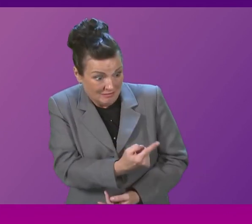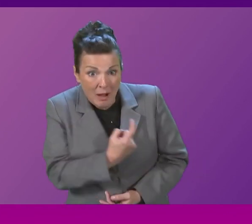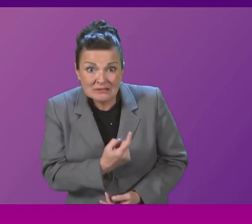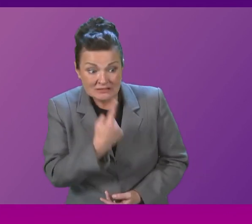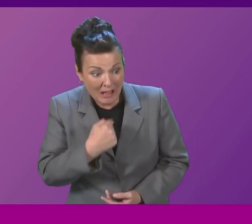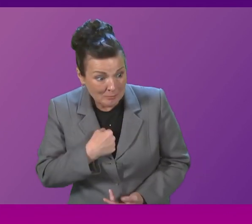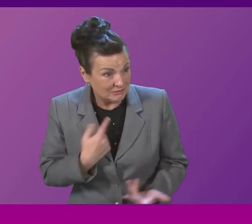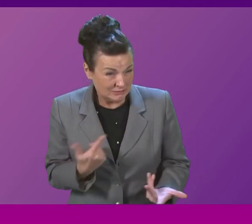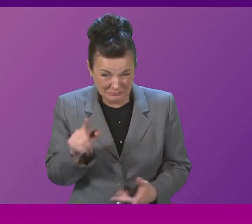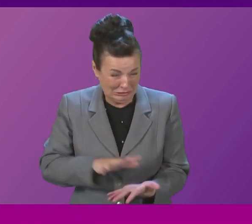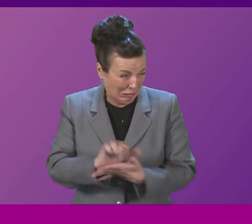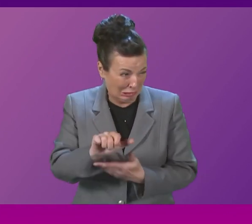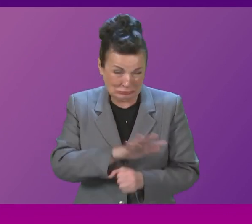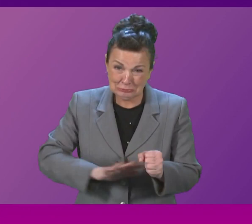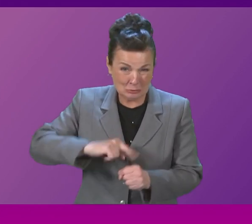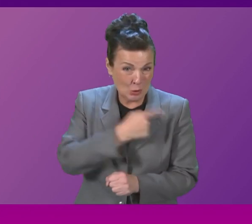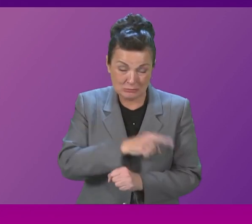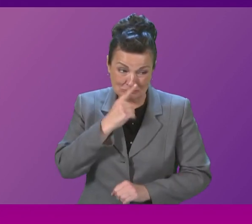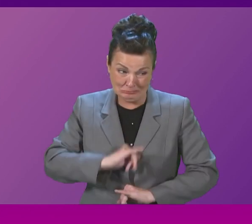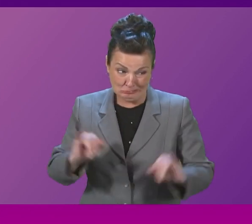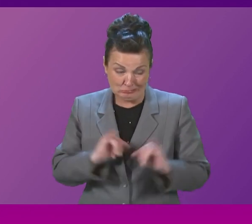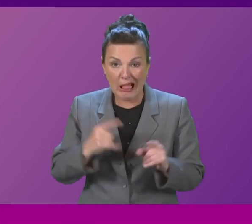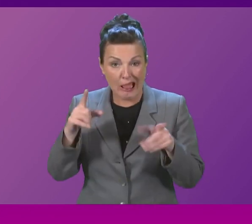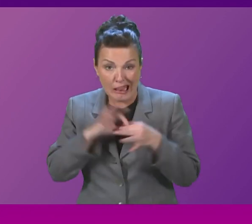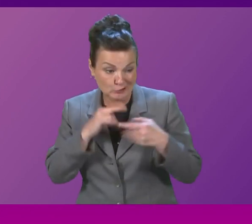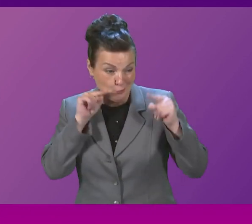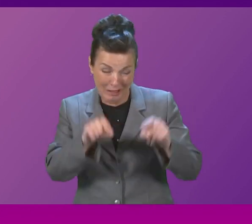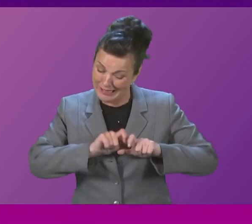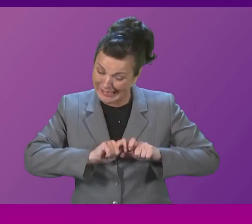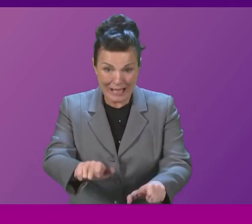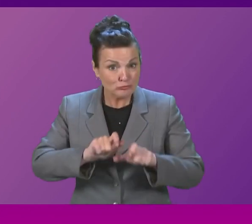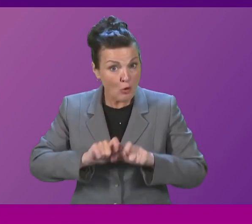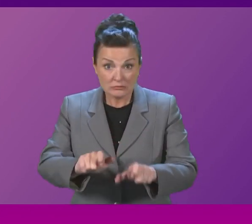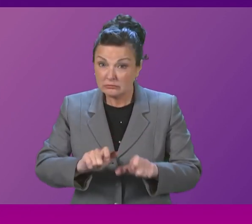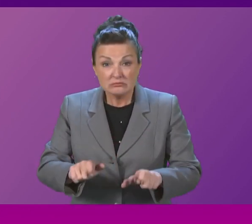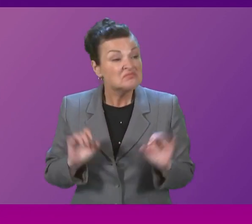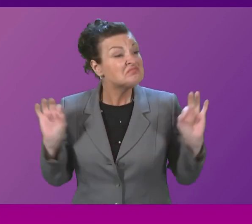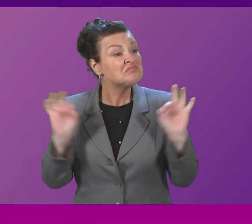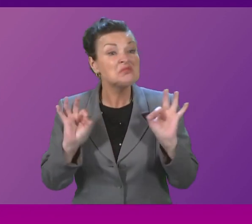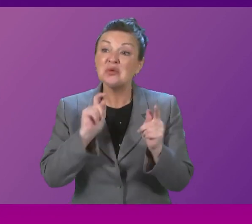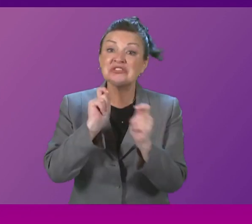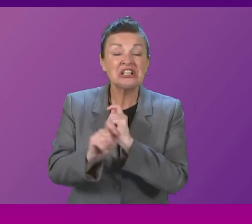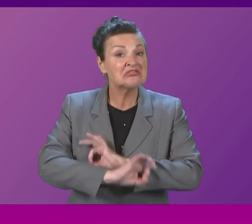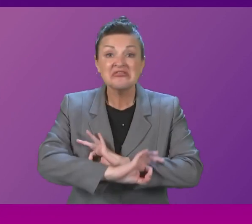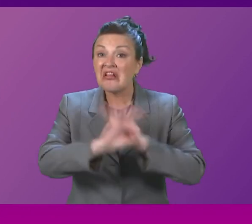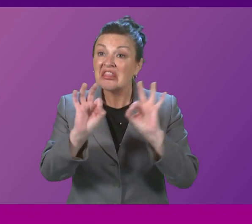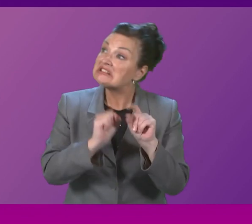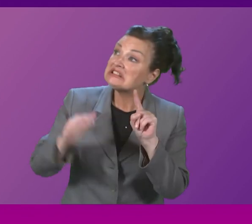They are saying that the culture within the hospital regarding bullying continues and that there is no meaningful change by the senior management.